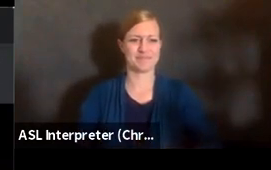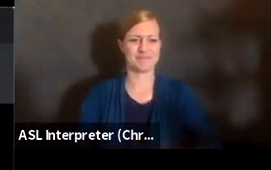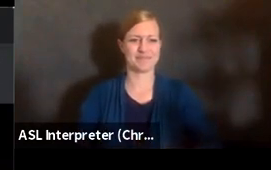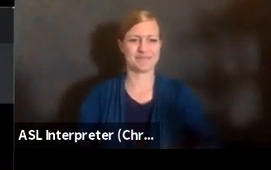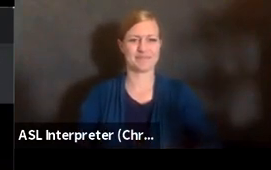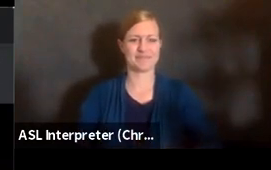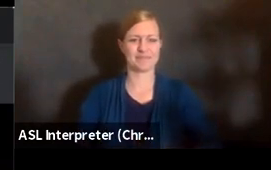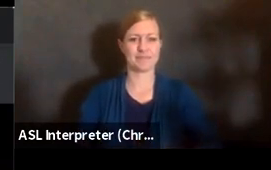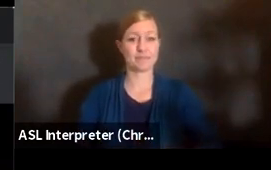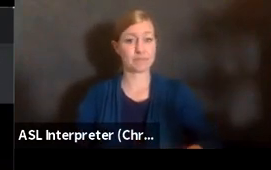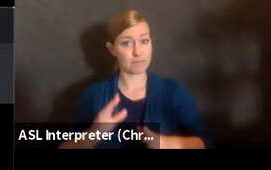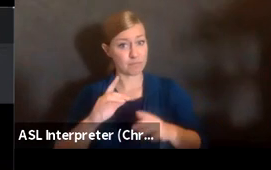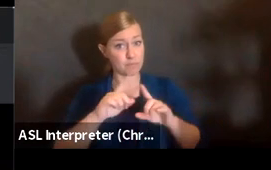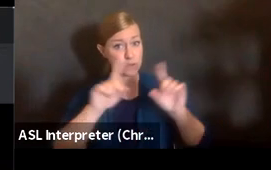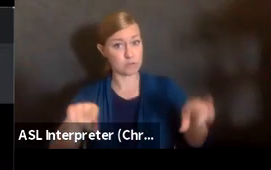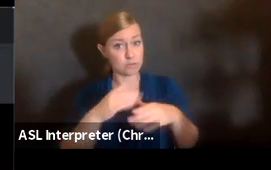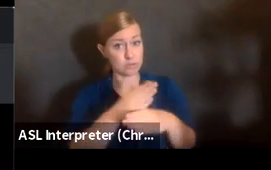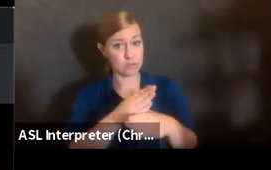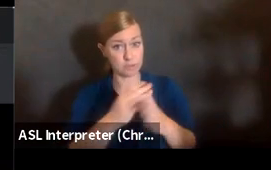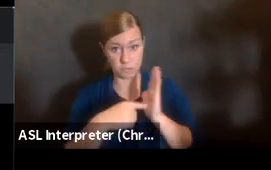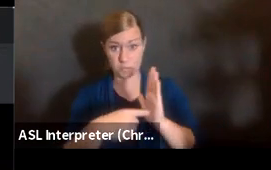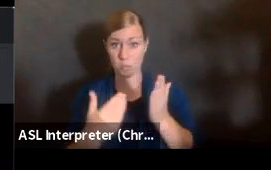Katherine Livick - ESD 112: Is a screen share not showing the, the new slide just want to make sure.